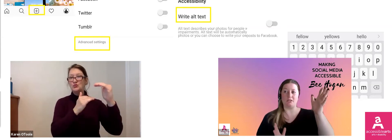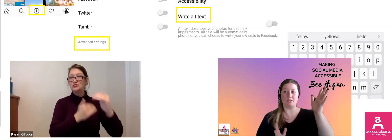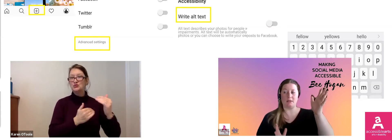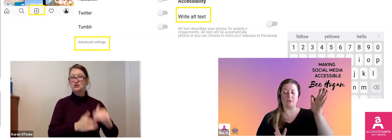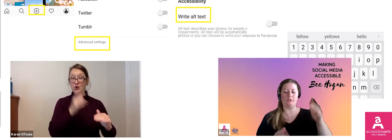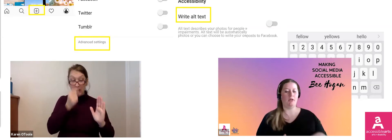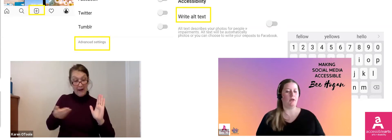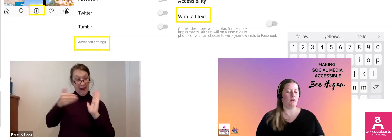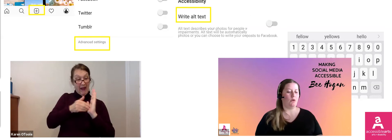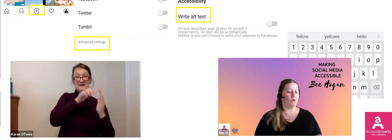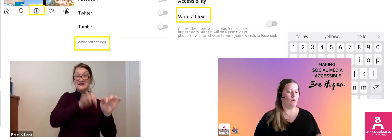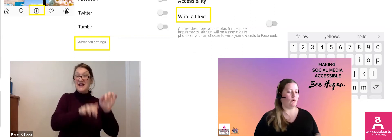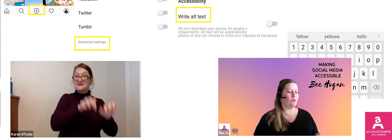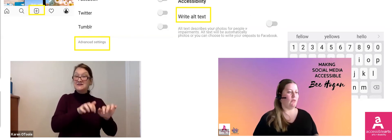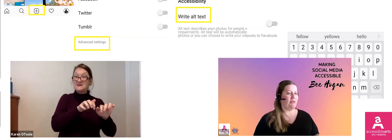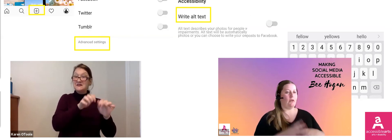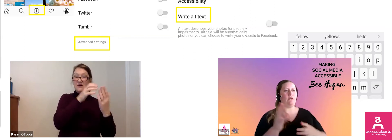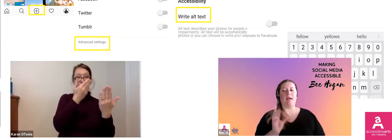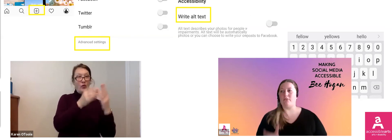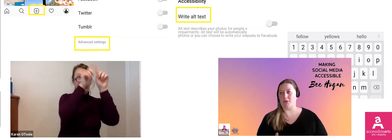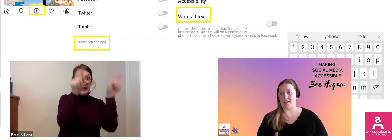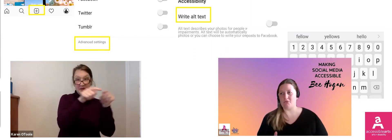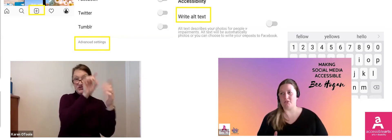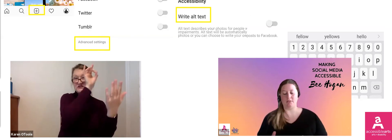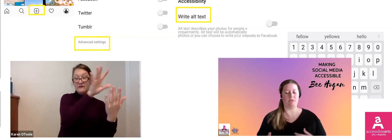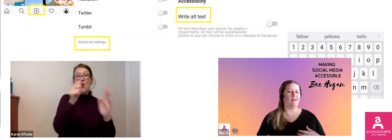itself, the video could have a few captions.